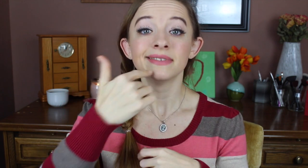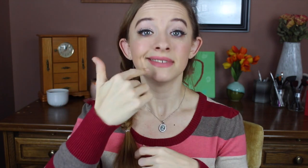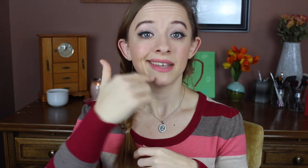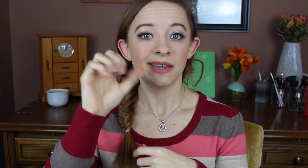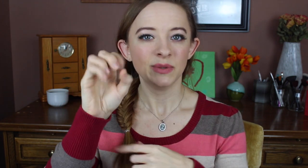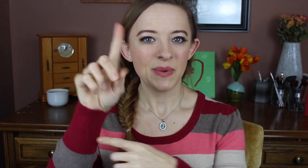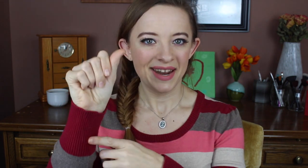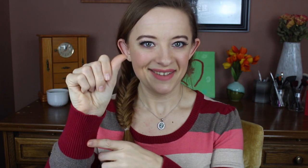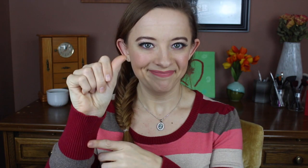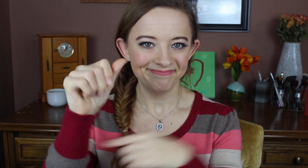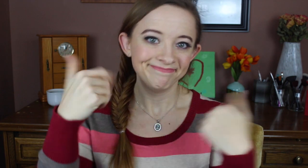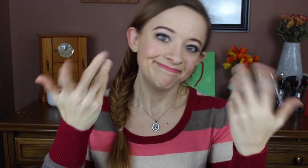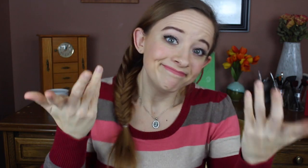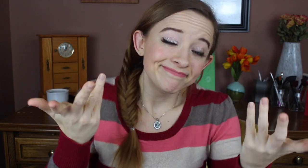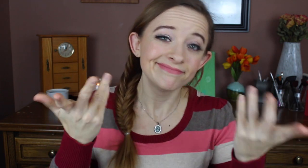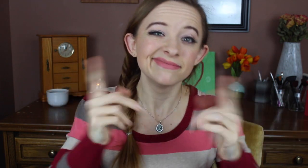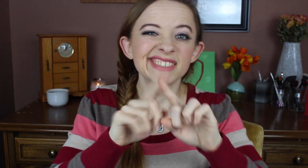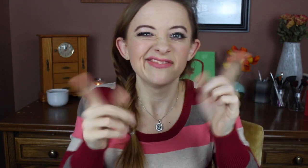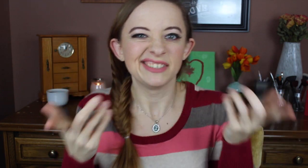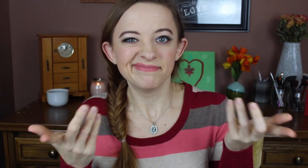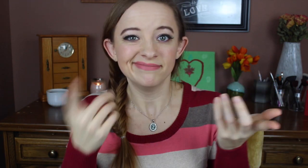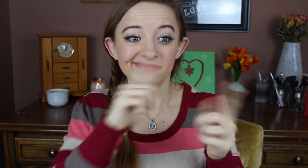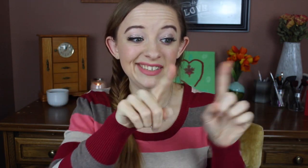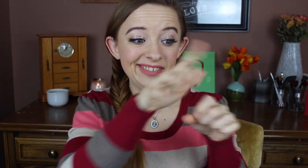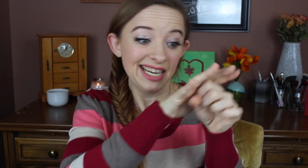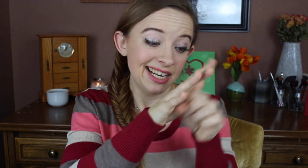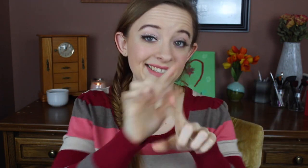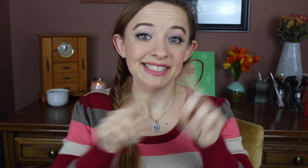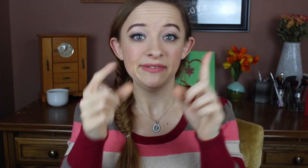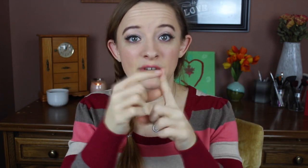especially in the South, they say soda. So there's just a different